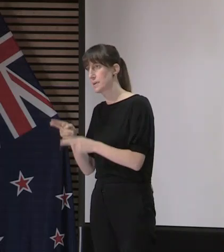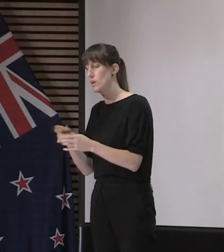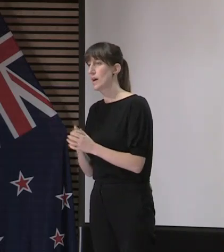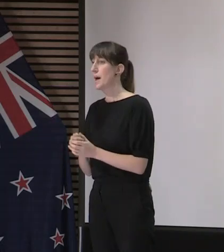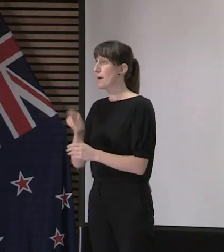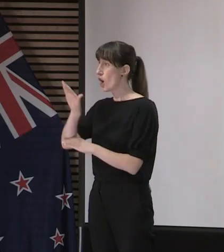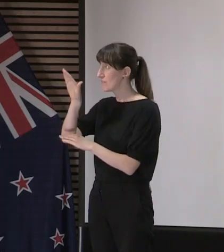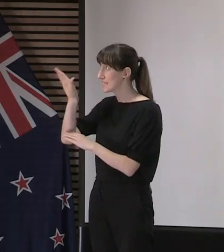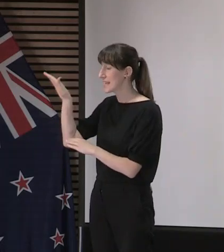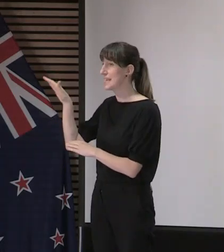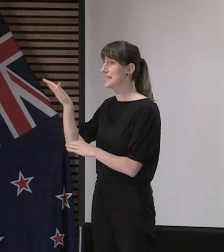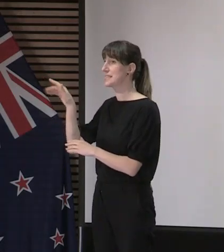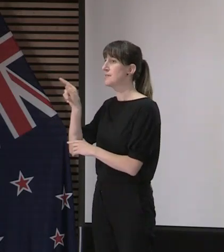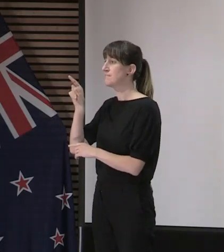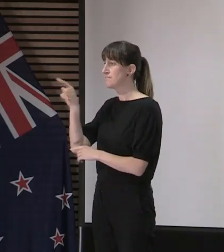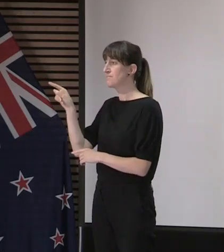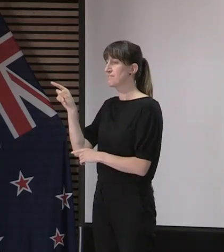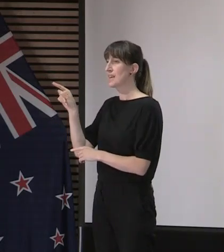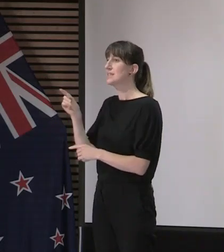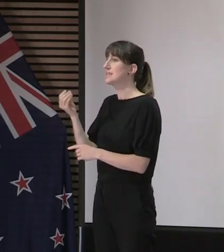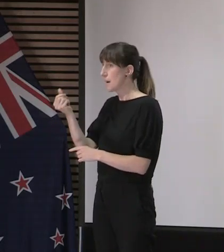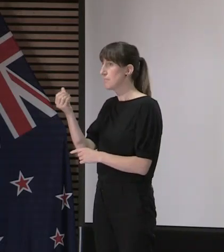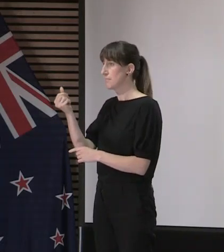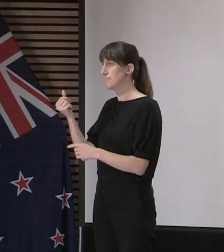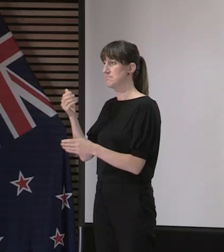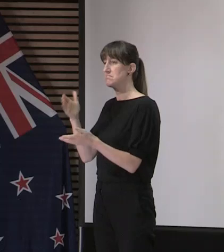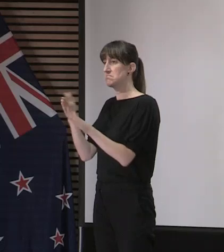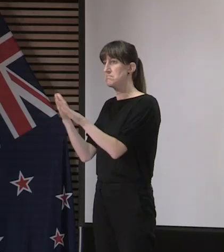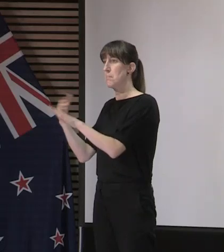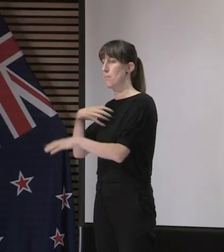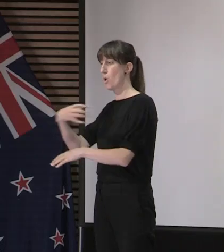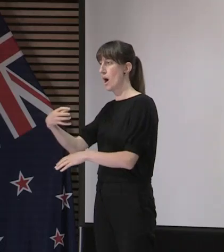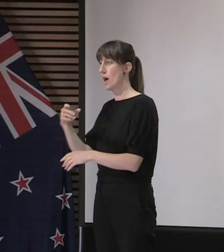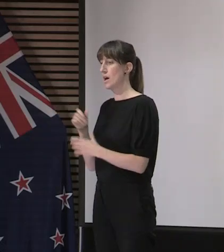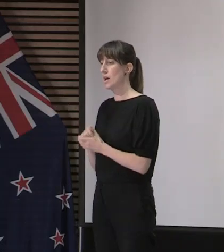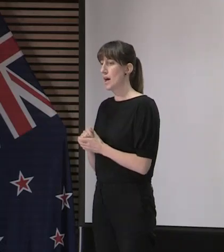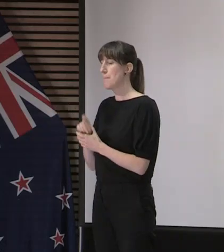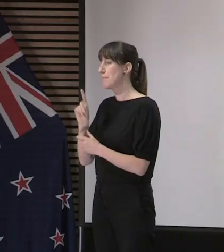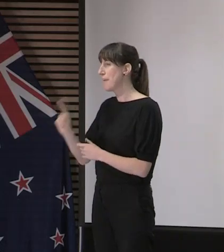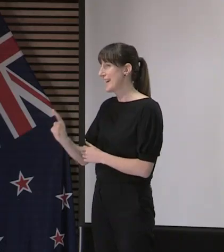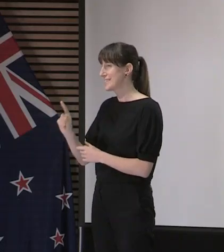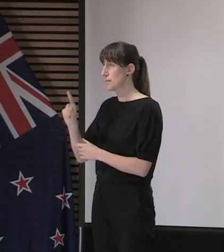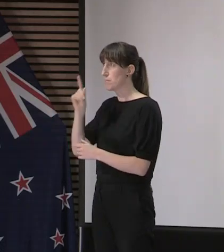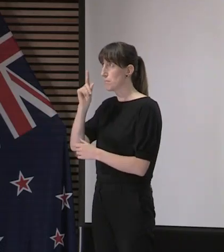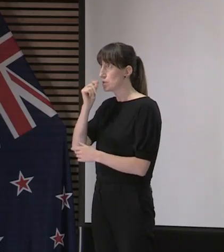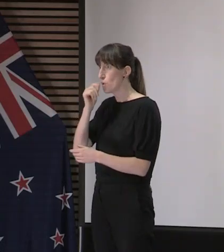their mortality rates have been quite a lot higher, even than the additional COVID-19